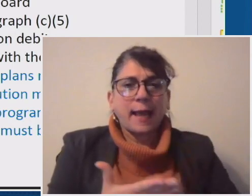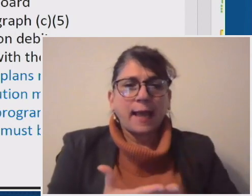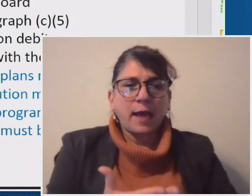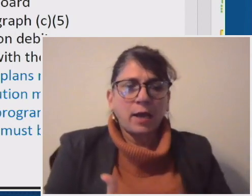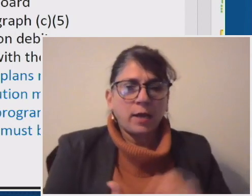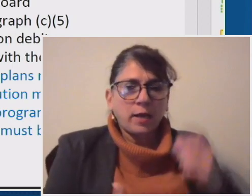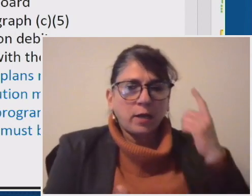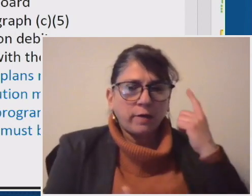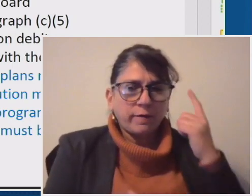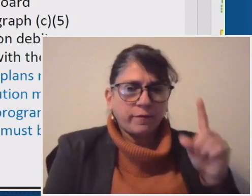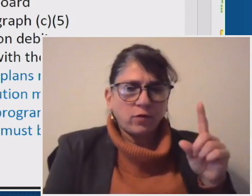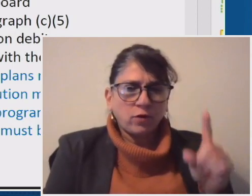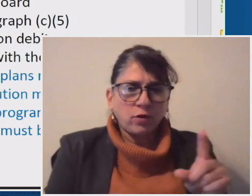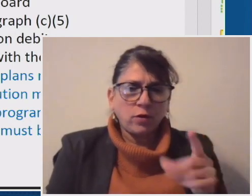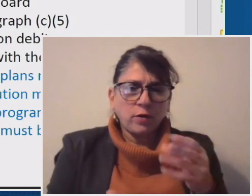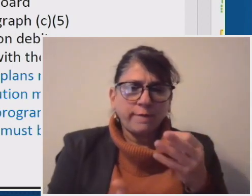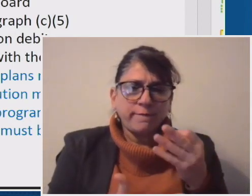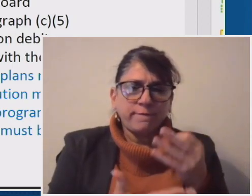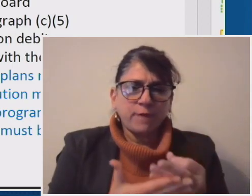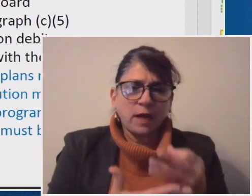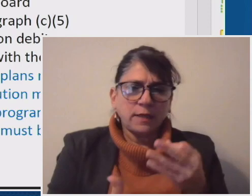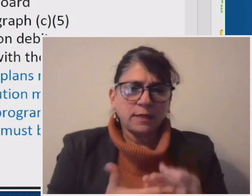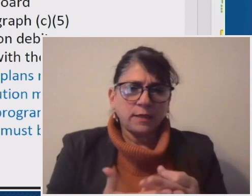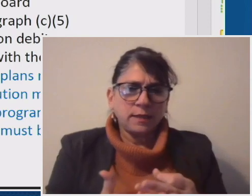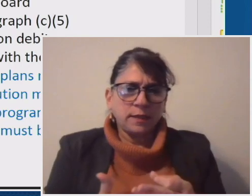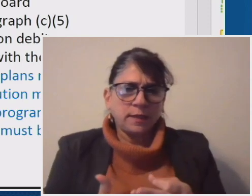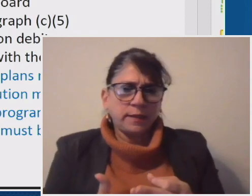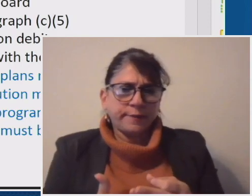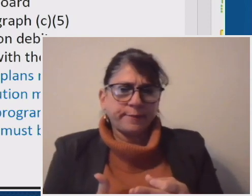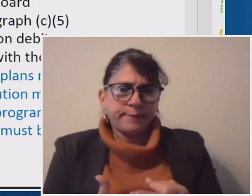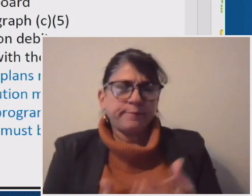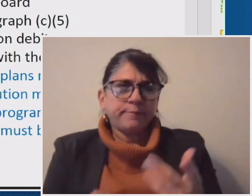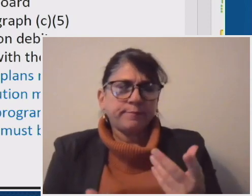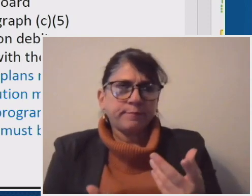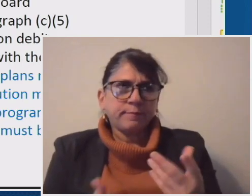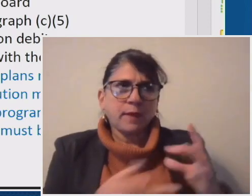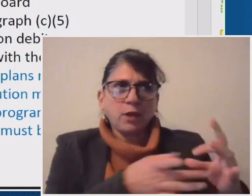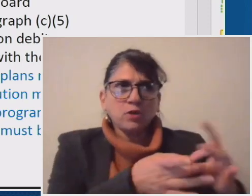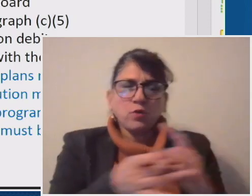allowable charges associated with the current payment period. And then we